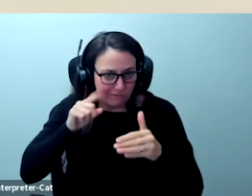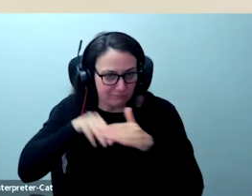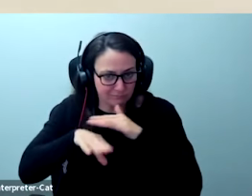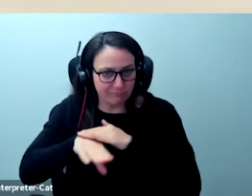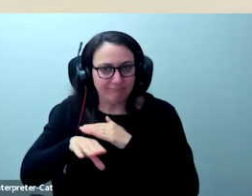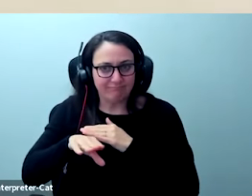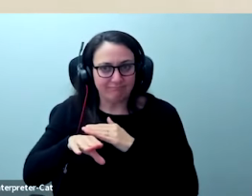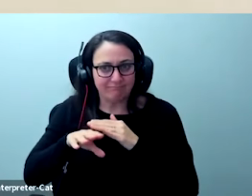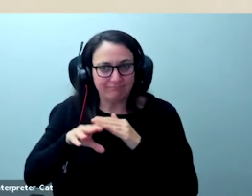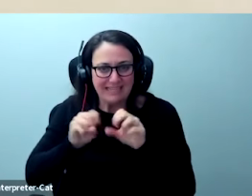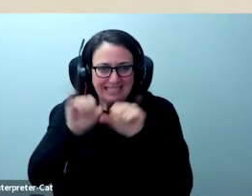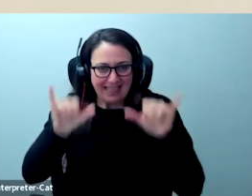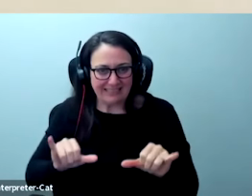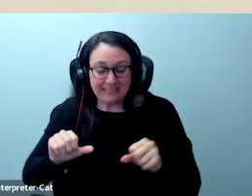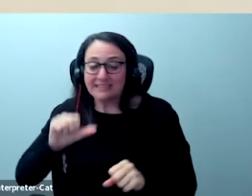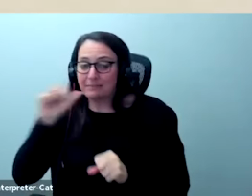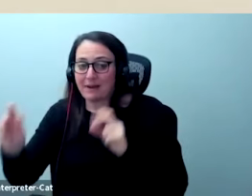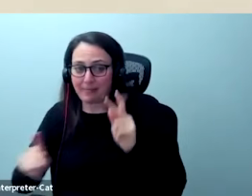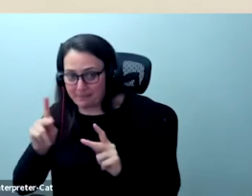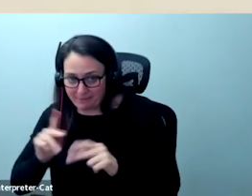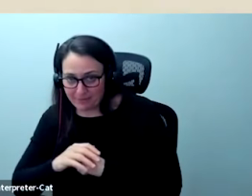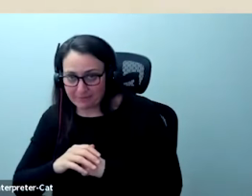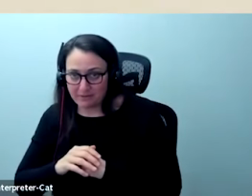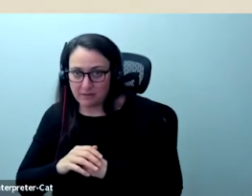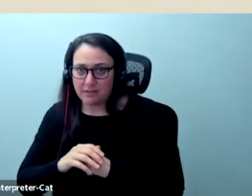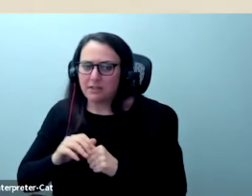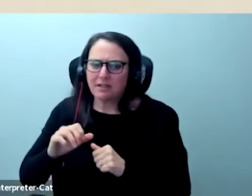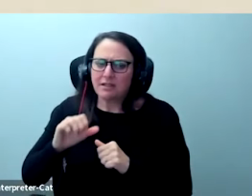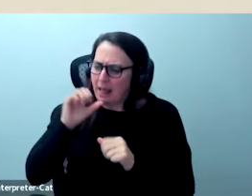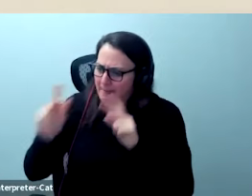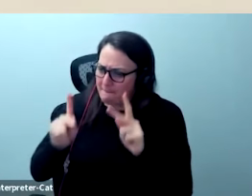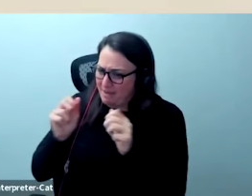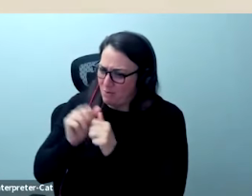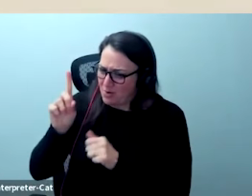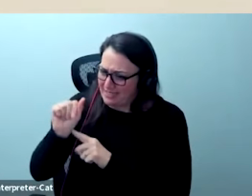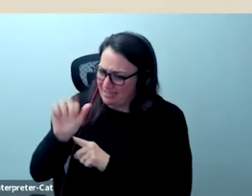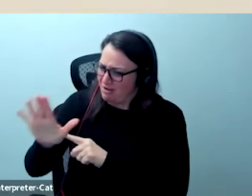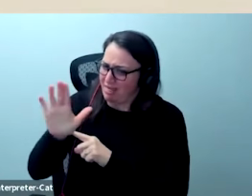it's the system, not the people. It's not on people with disabilities to advocate for the change they wanna see,